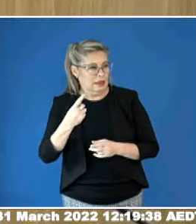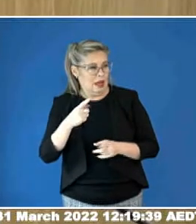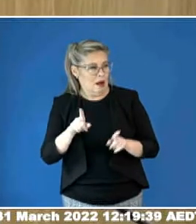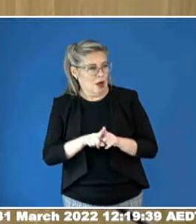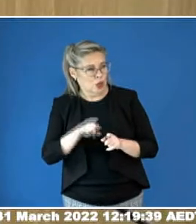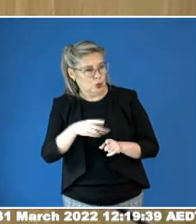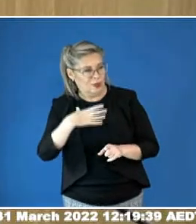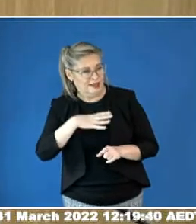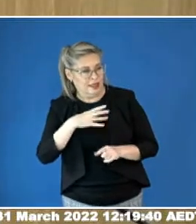there? MS CUMMING: There are.